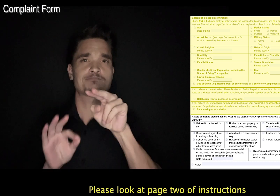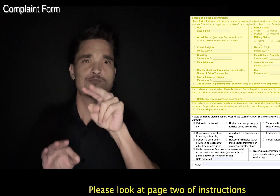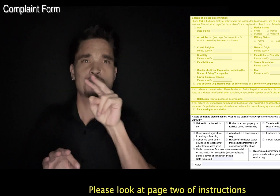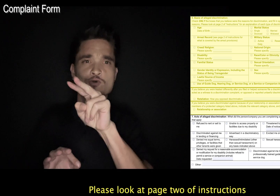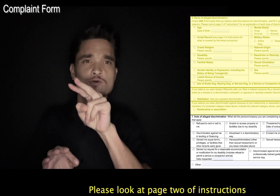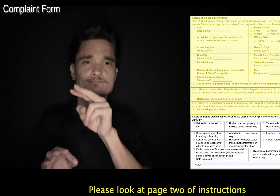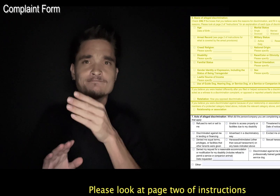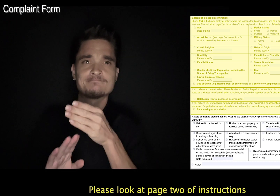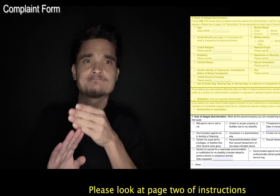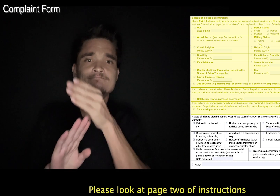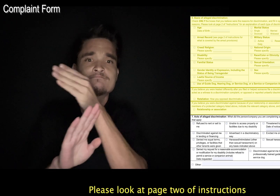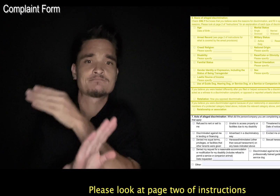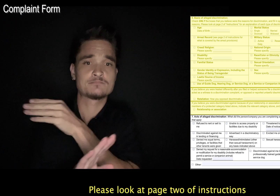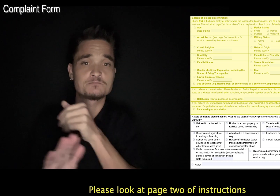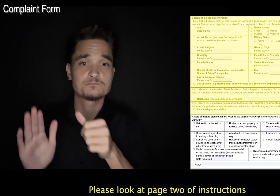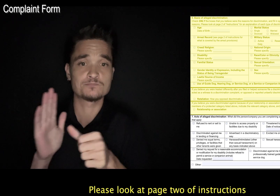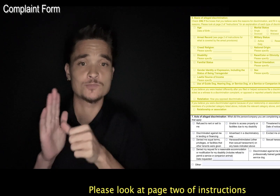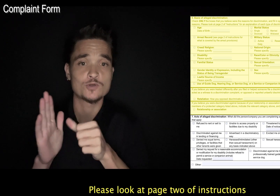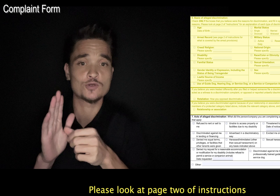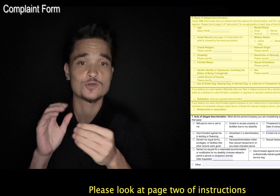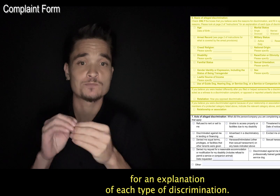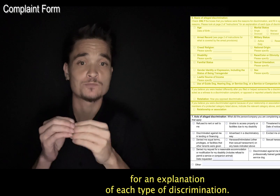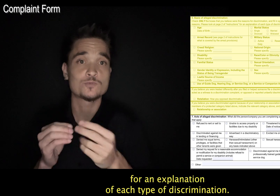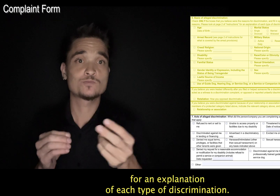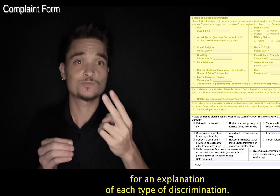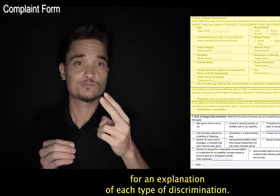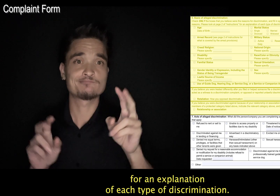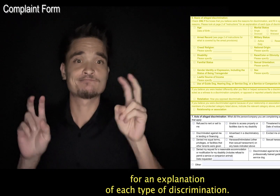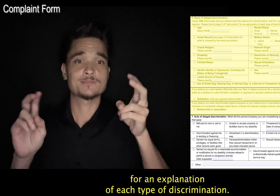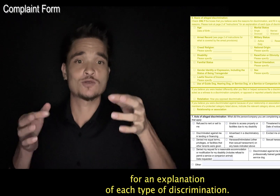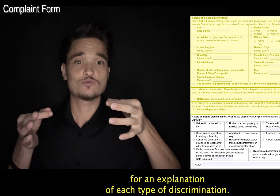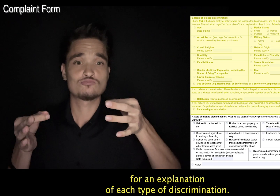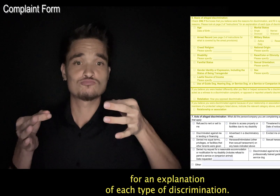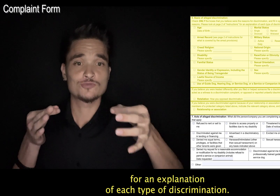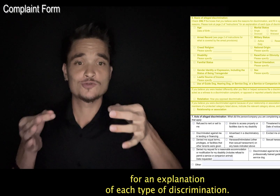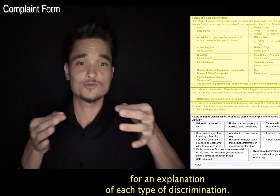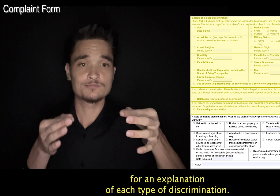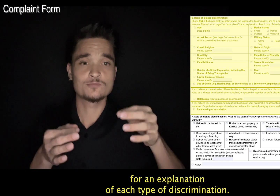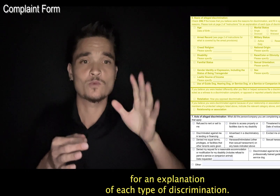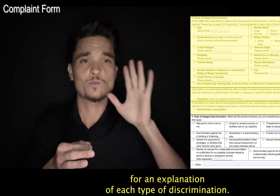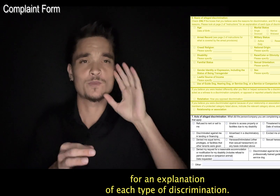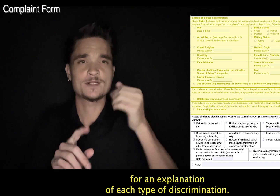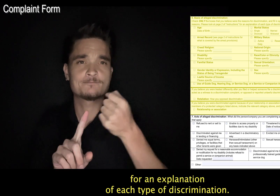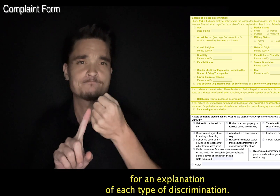Please look at page two of instructions for an explanation of each type of discrimination.